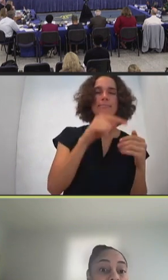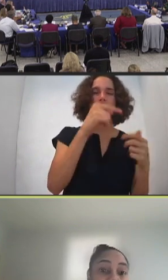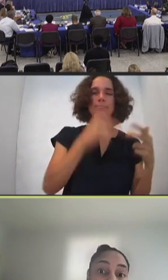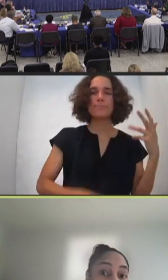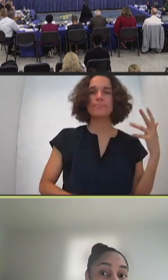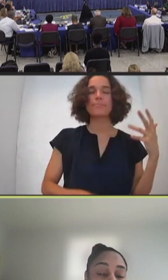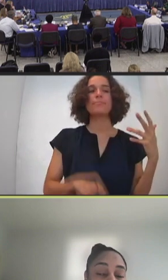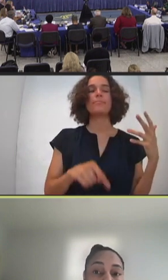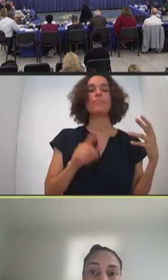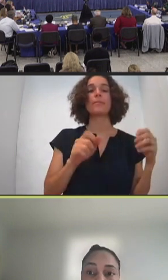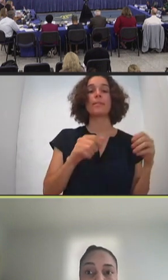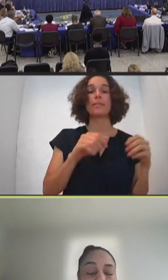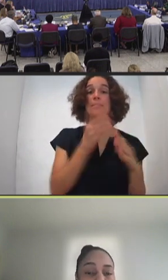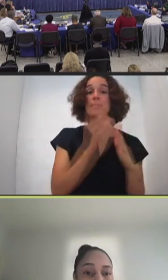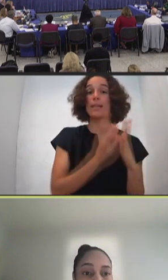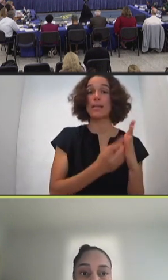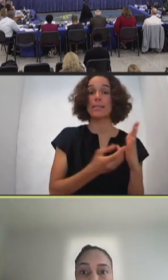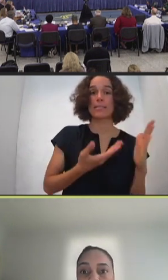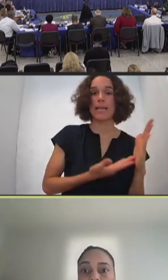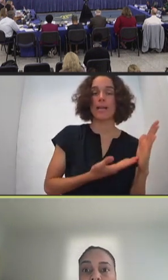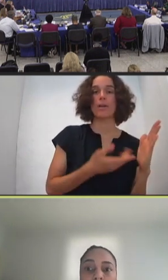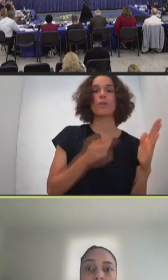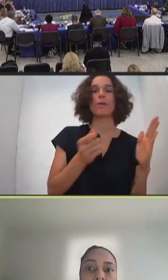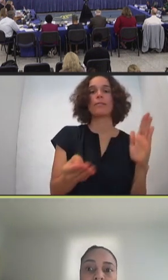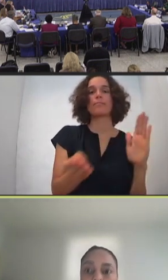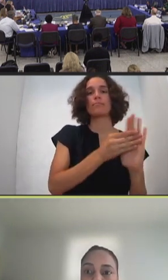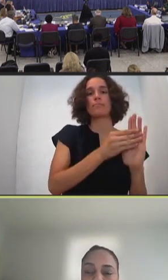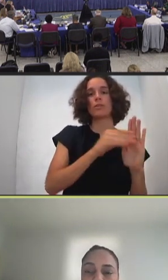can slap your logo on them if it's appropriate. We really wanted to do